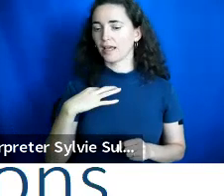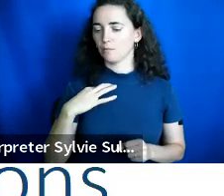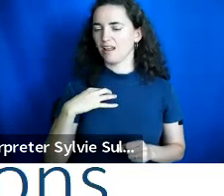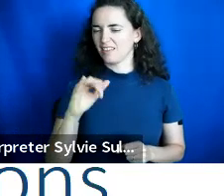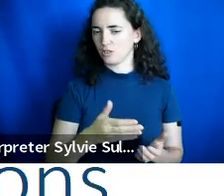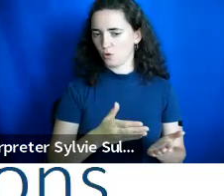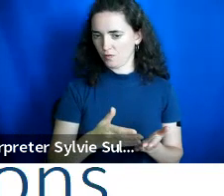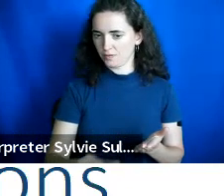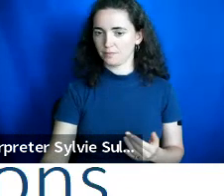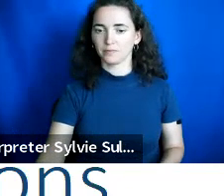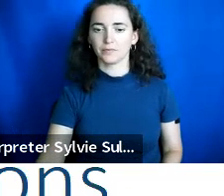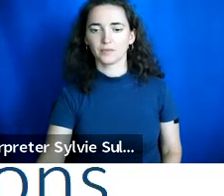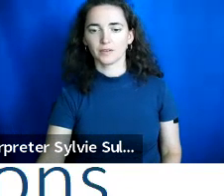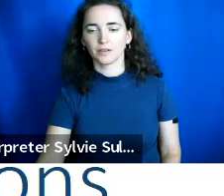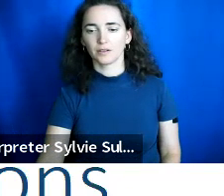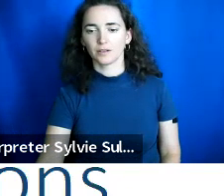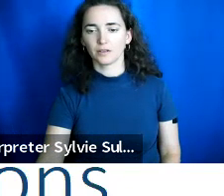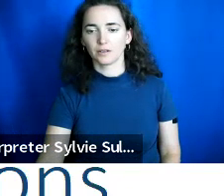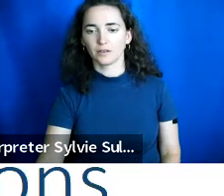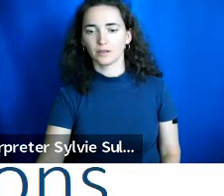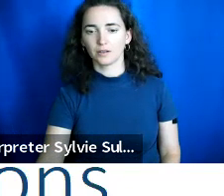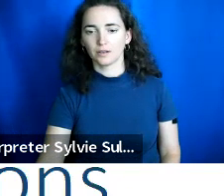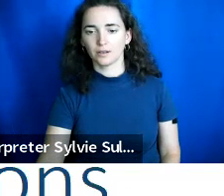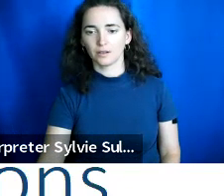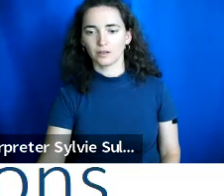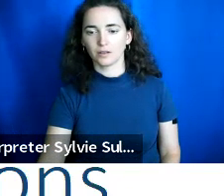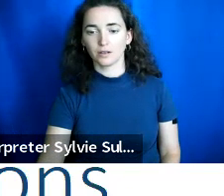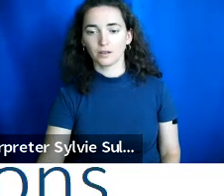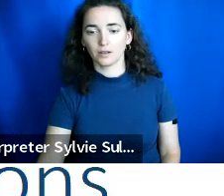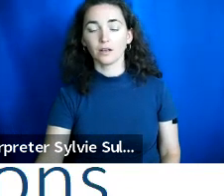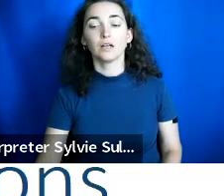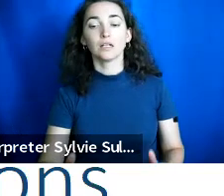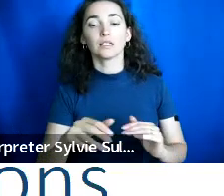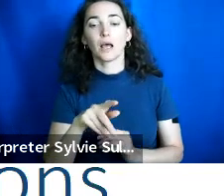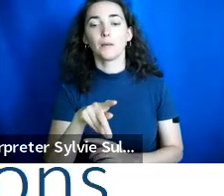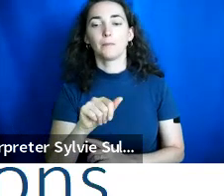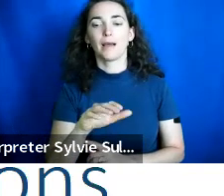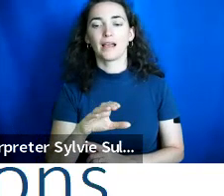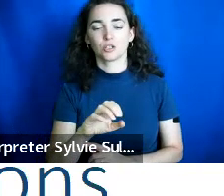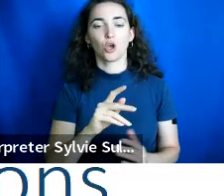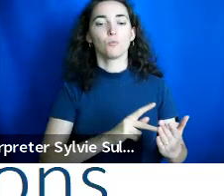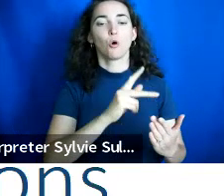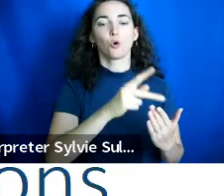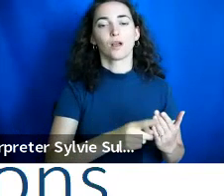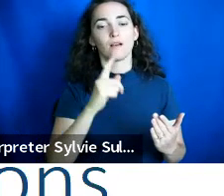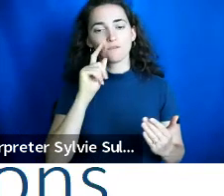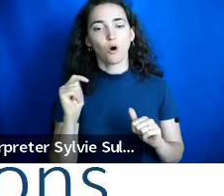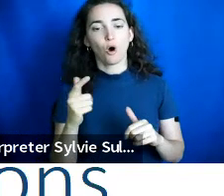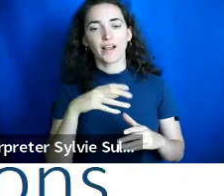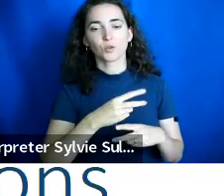The next program. i'll talk about is pace that stands for program for all inclusive care for the elderly.